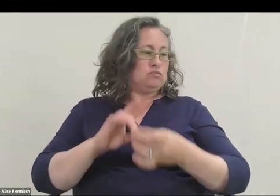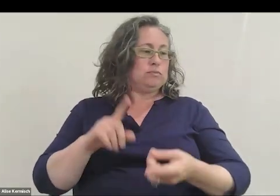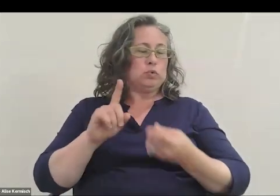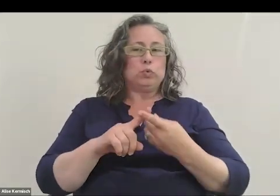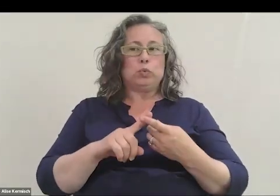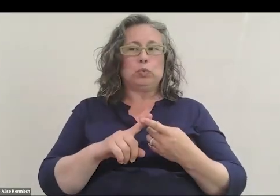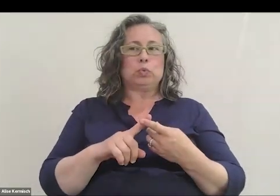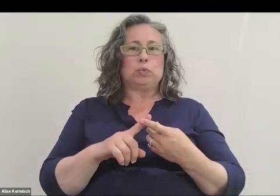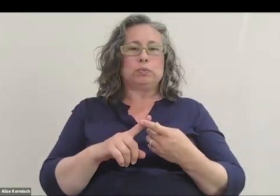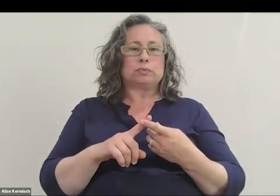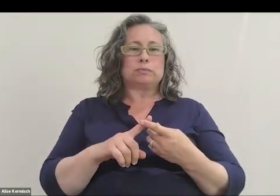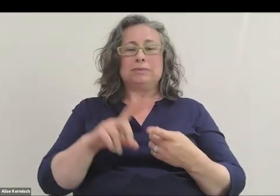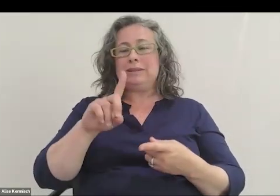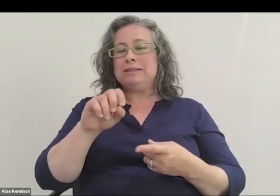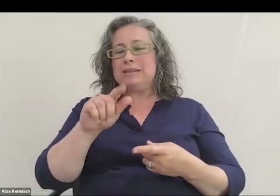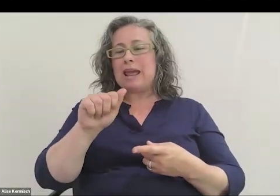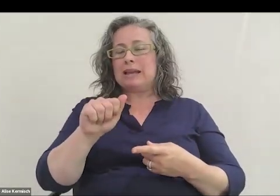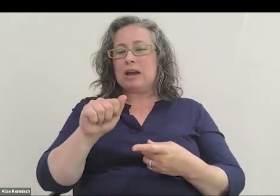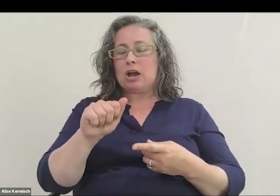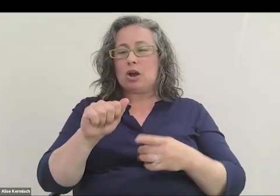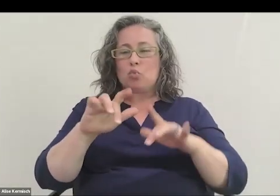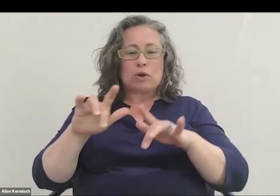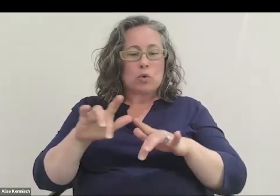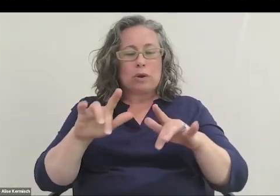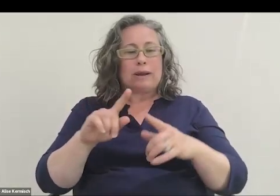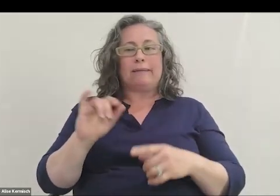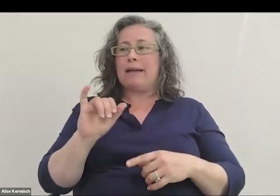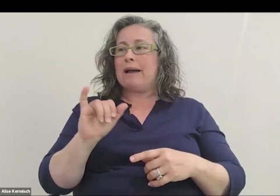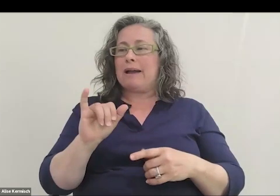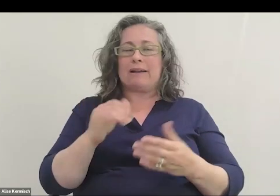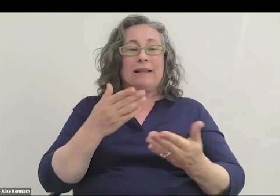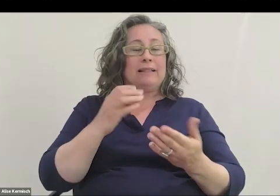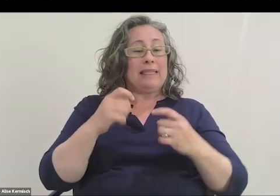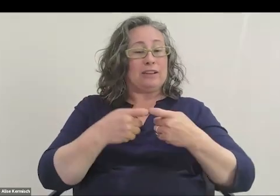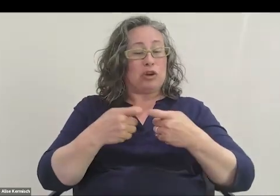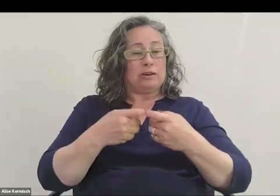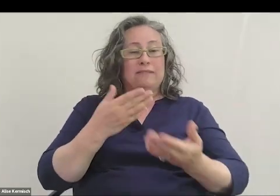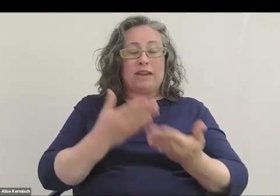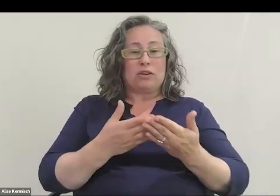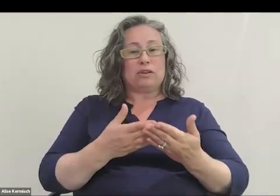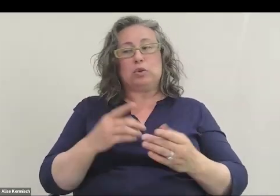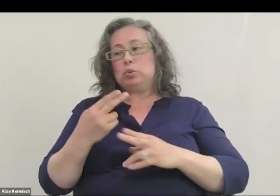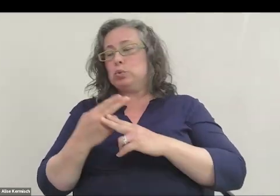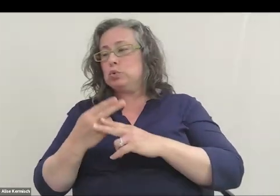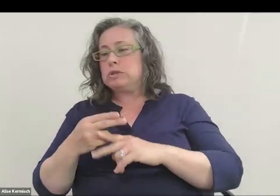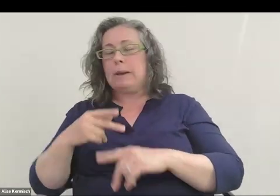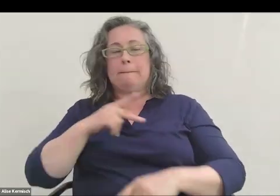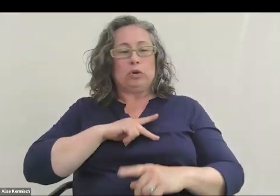around sort of even data recording around electronic visit verification for people who use personal attendance services through Medicaid,